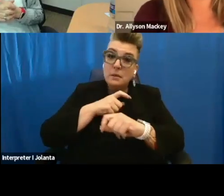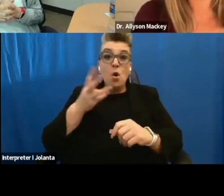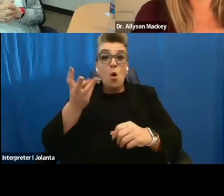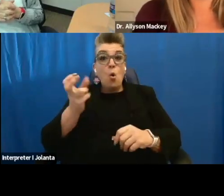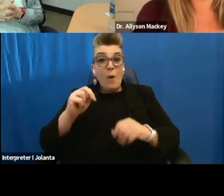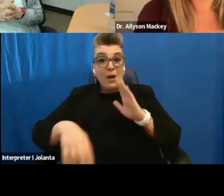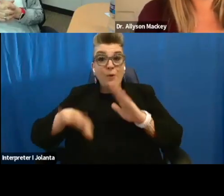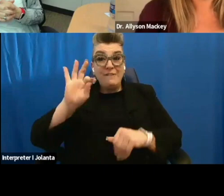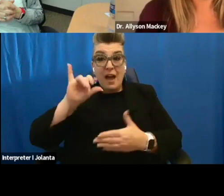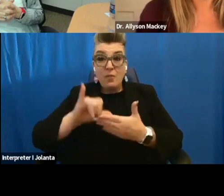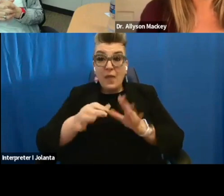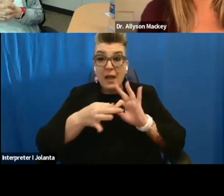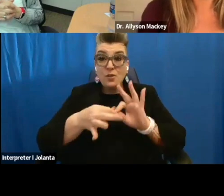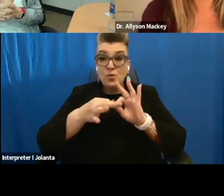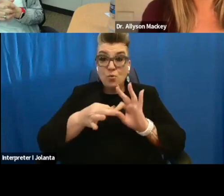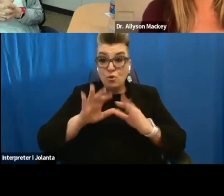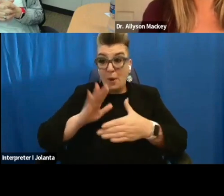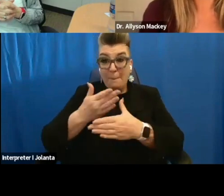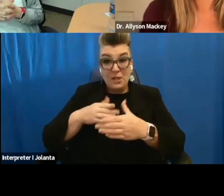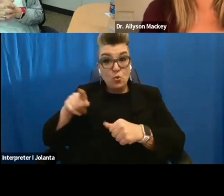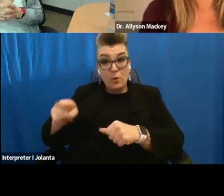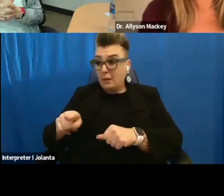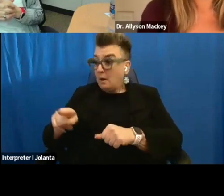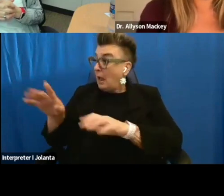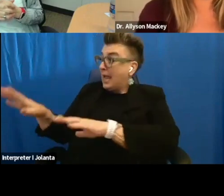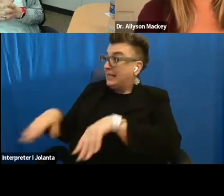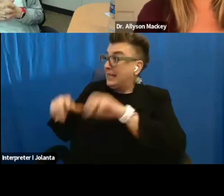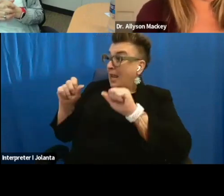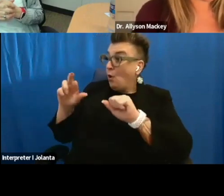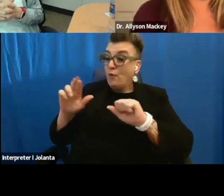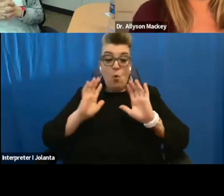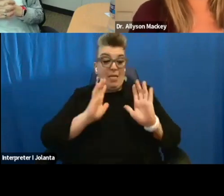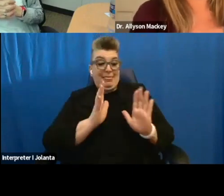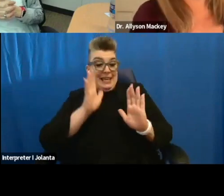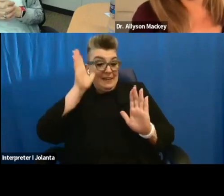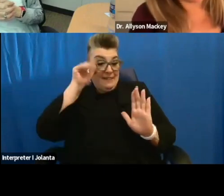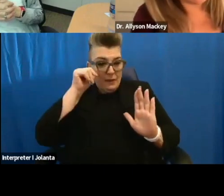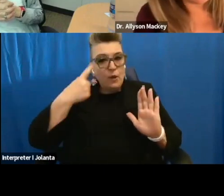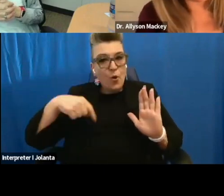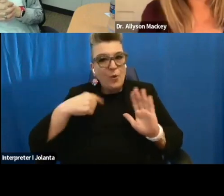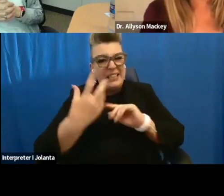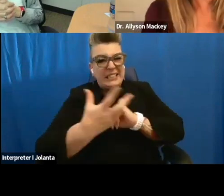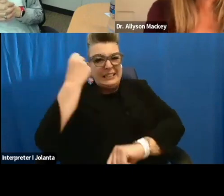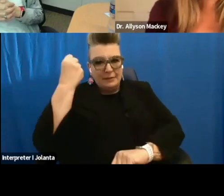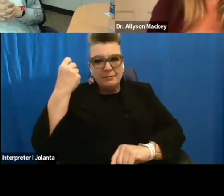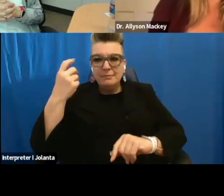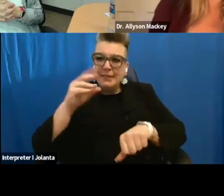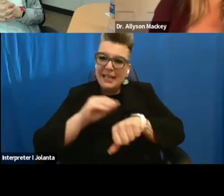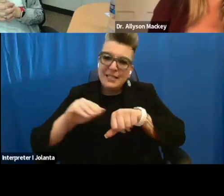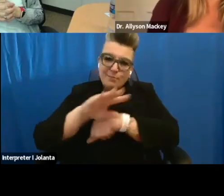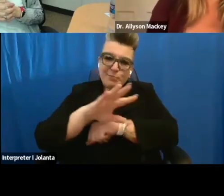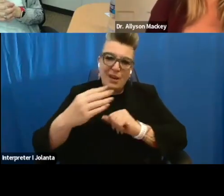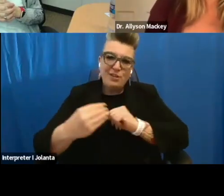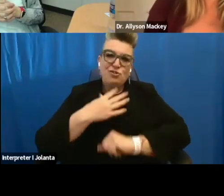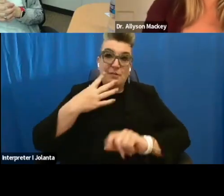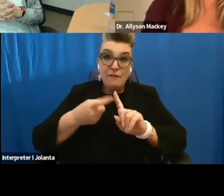and children's persistence that we sort of drew inspiration from that for the experiment um what